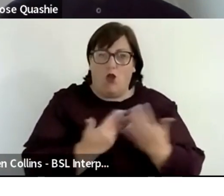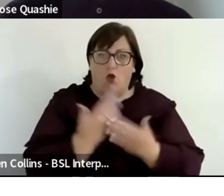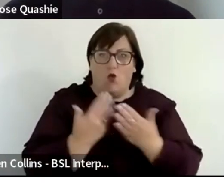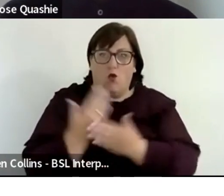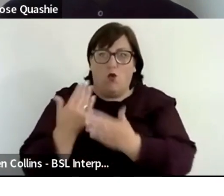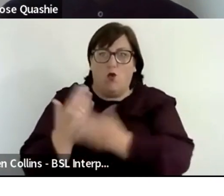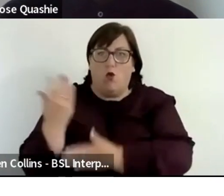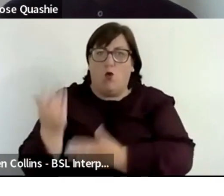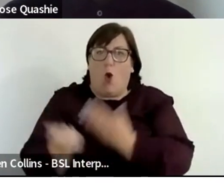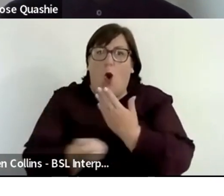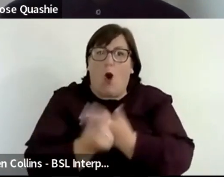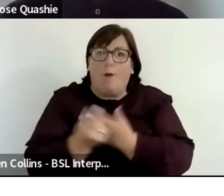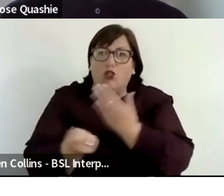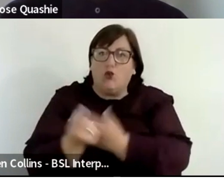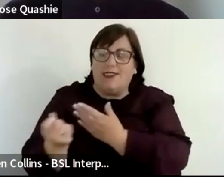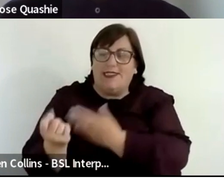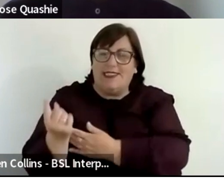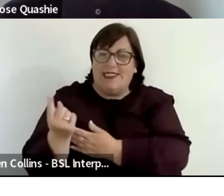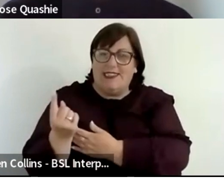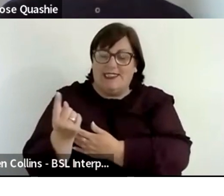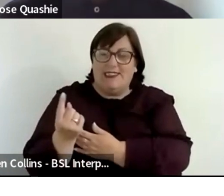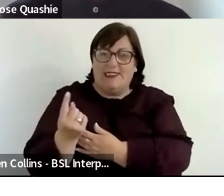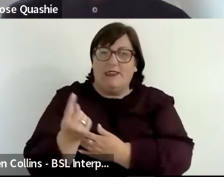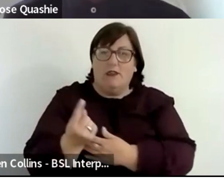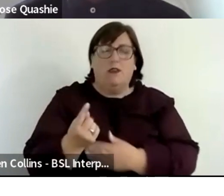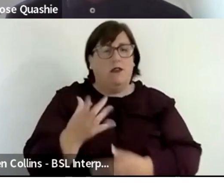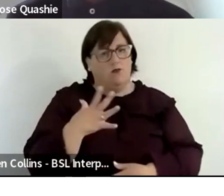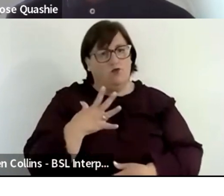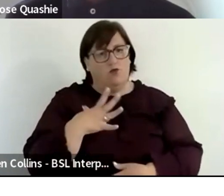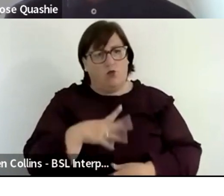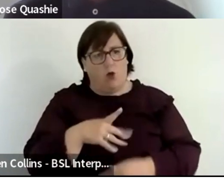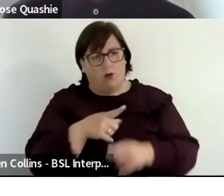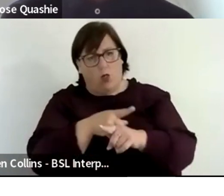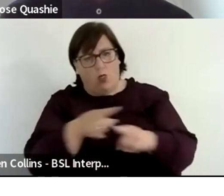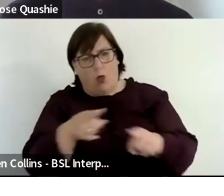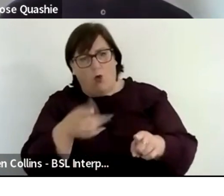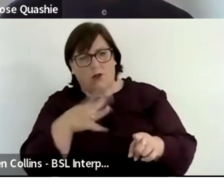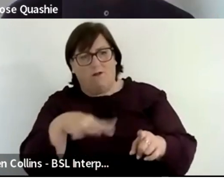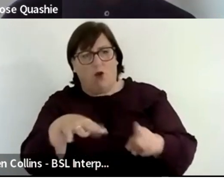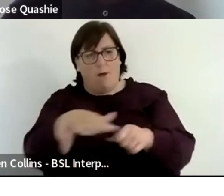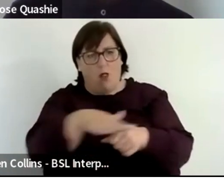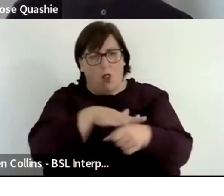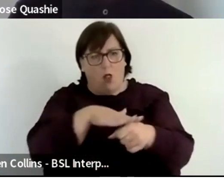making sure those are accesses from local communities and diverse groups.